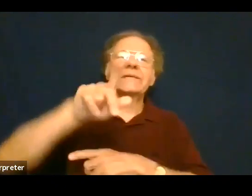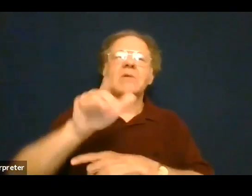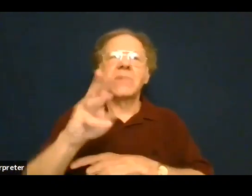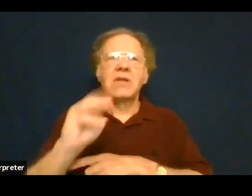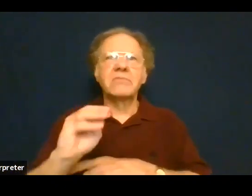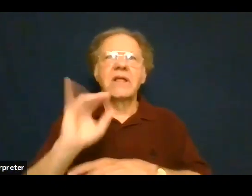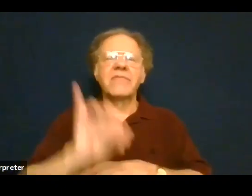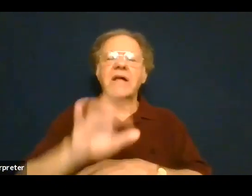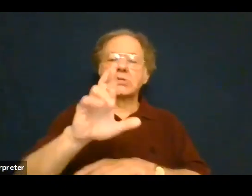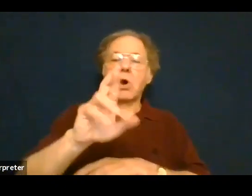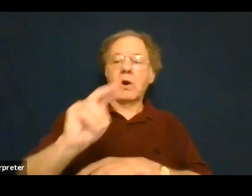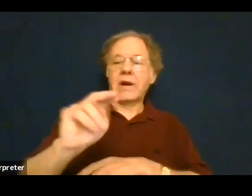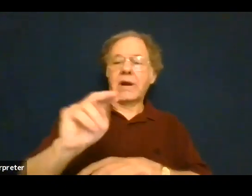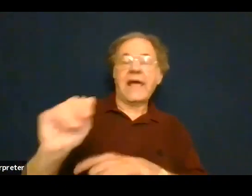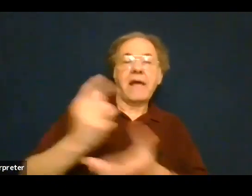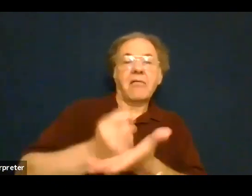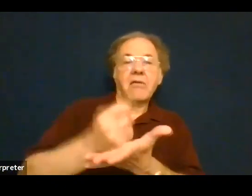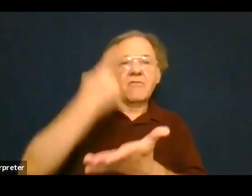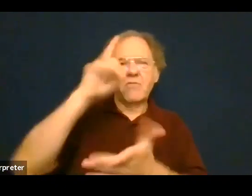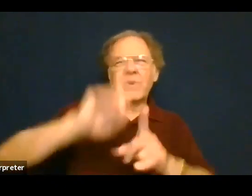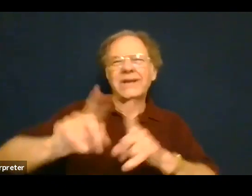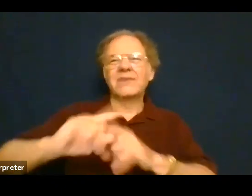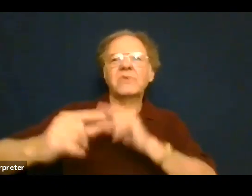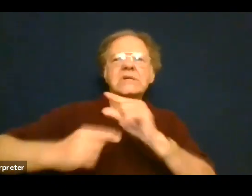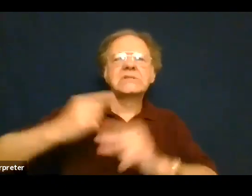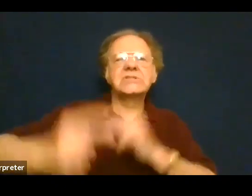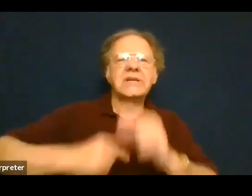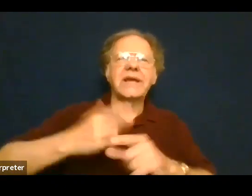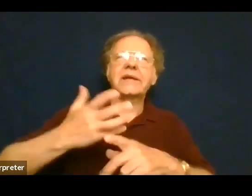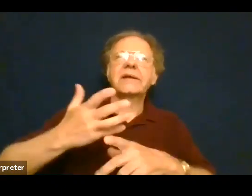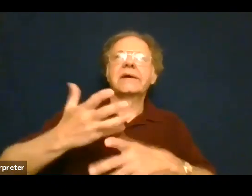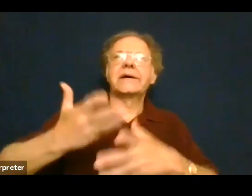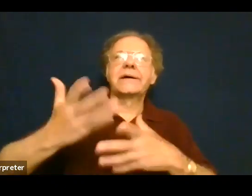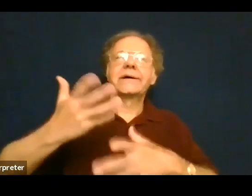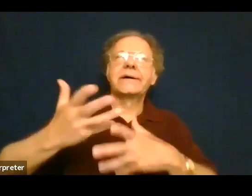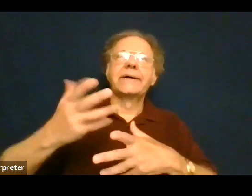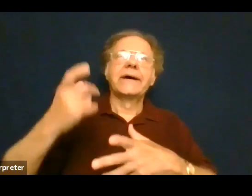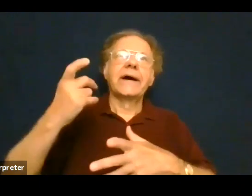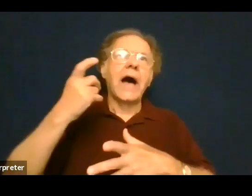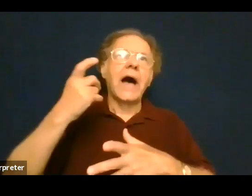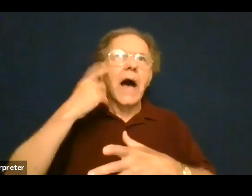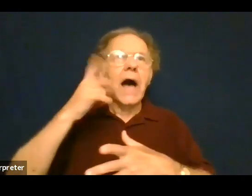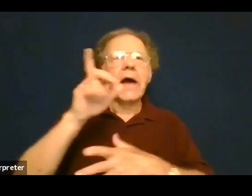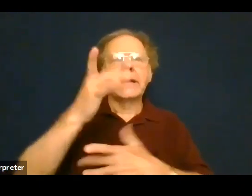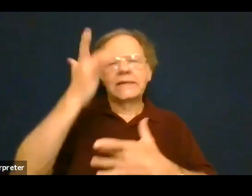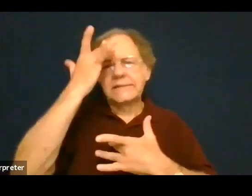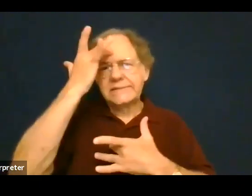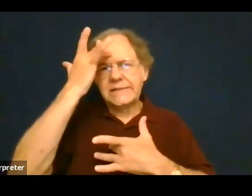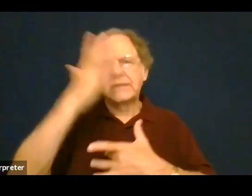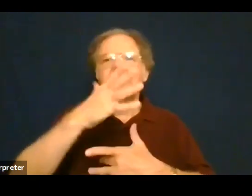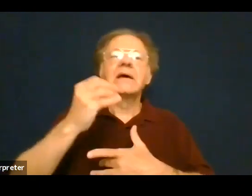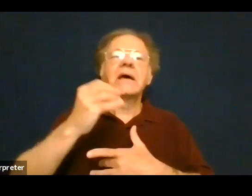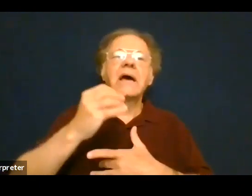for different genetic forms of IRDs and high unmet need.